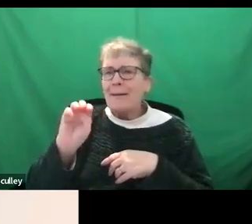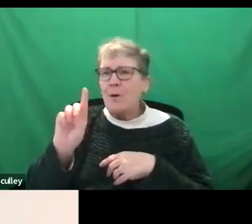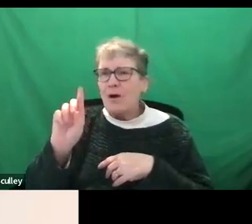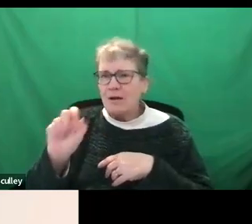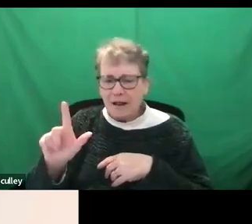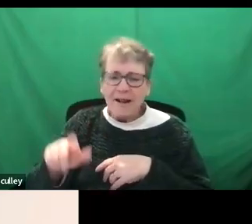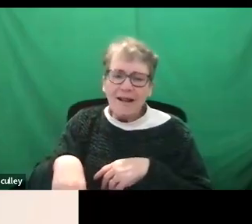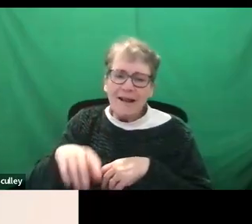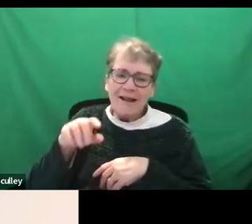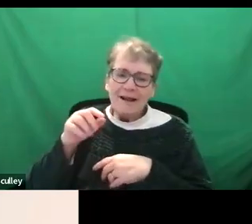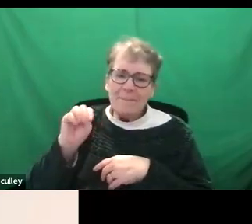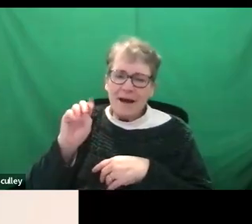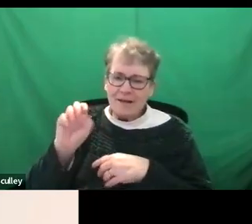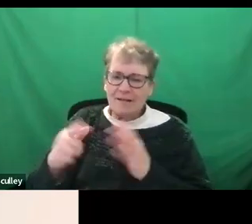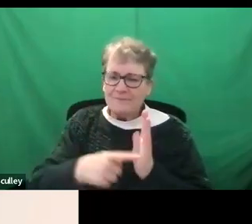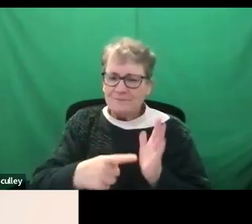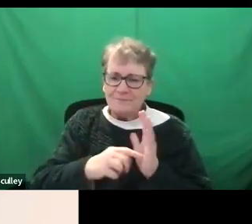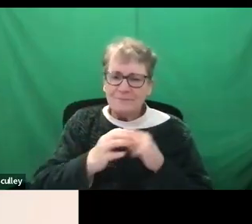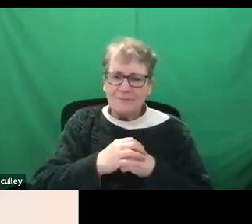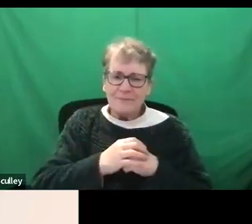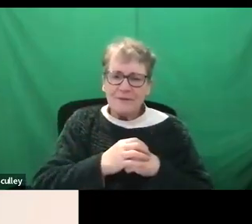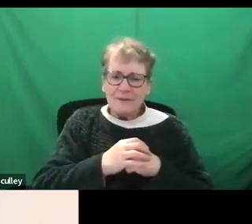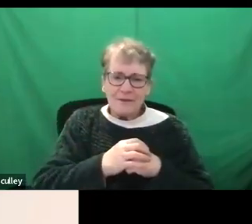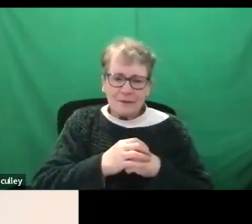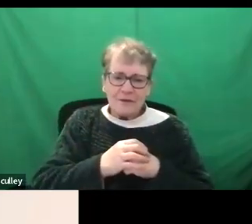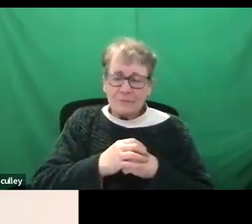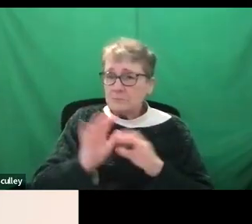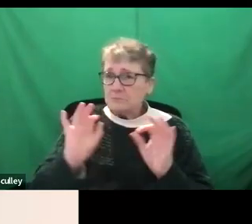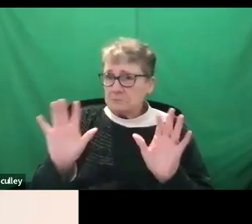and bicultural, bimodal approach, what that looks like.